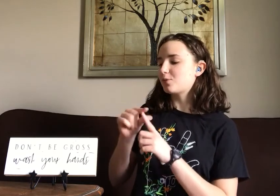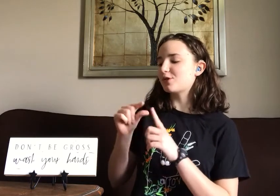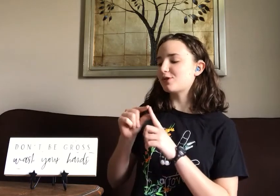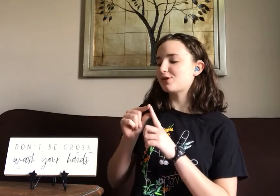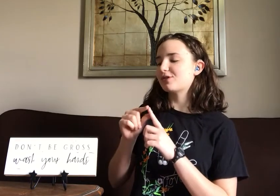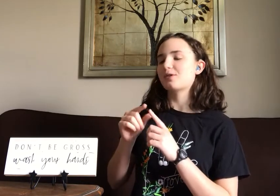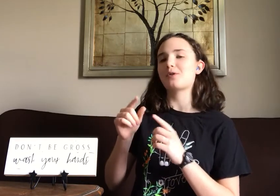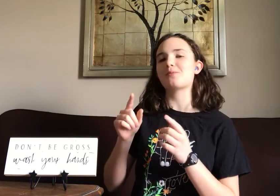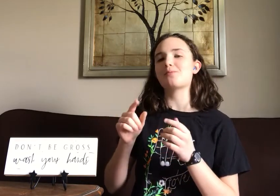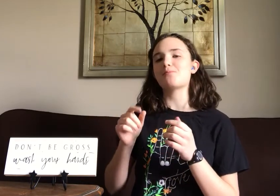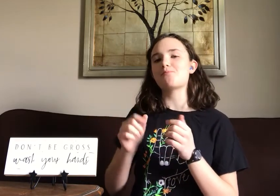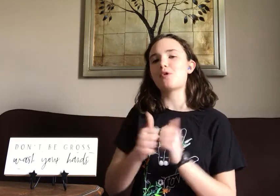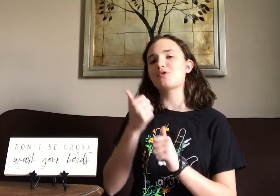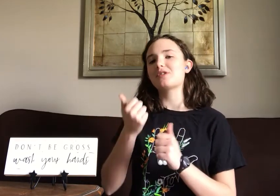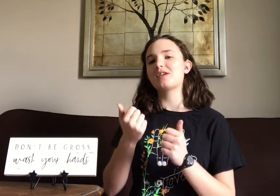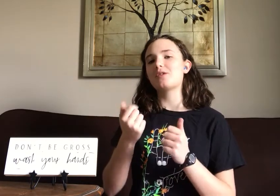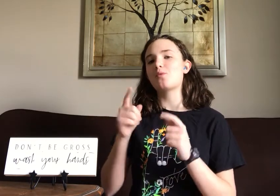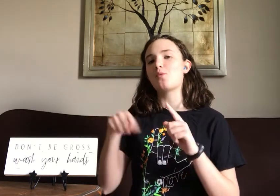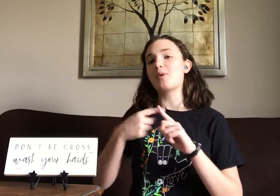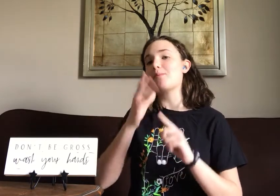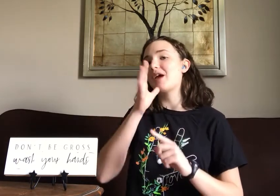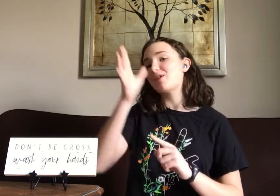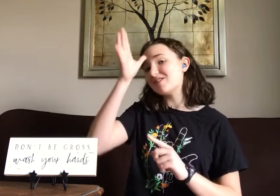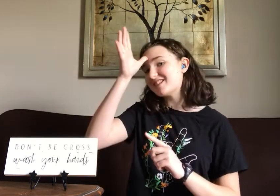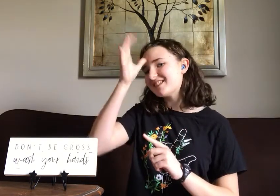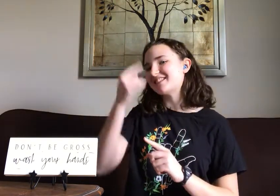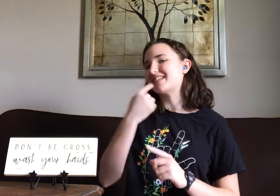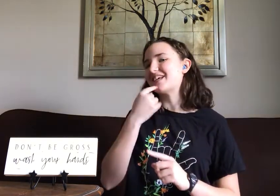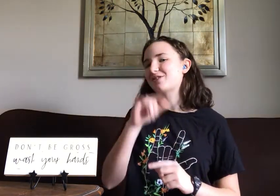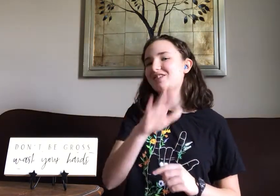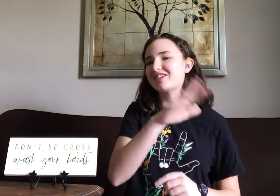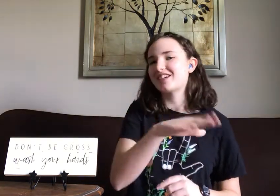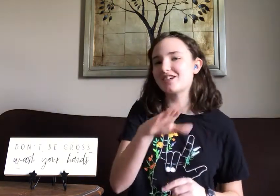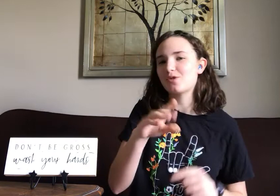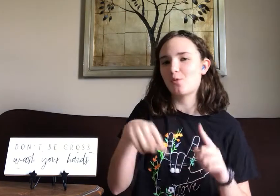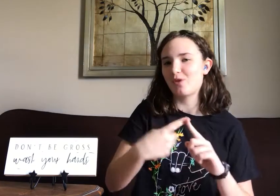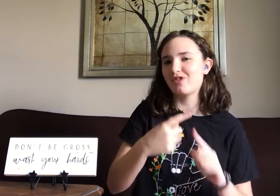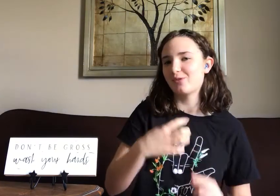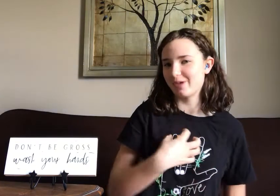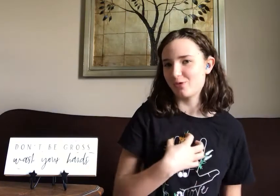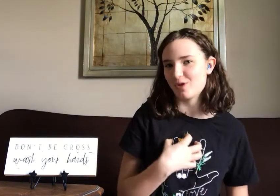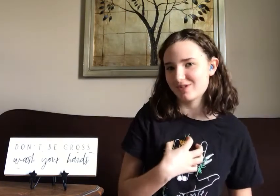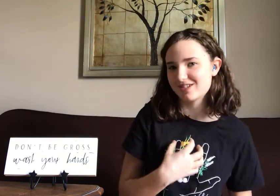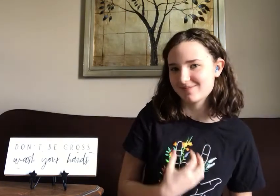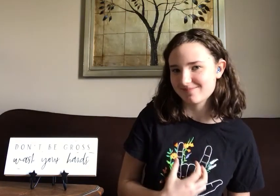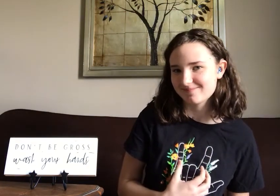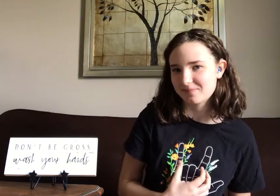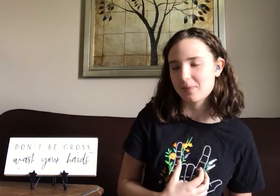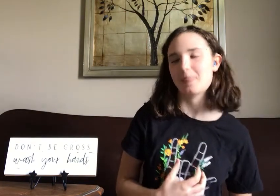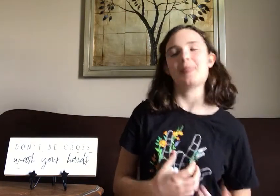These words are words most parents say to their kids when they are being gross.